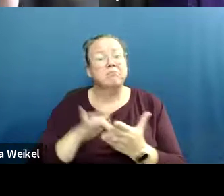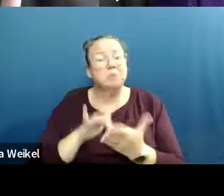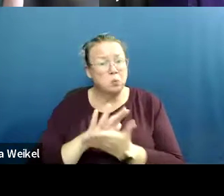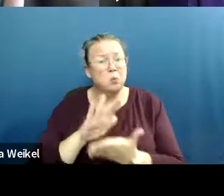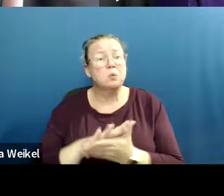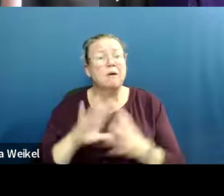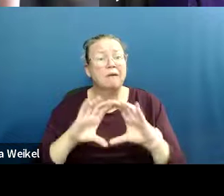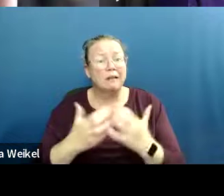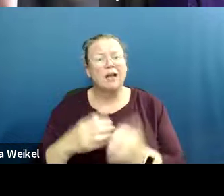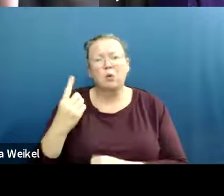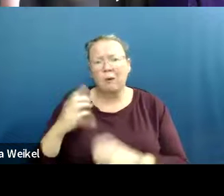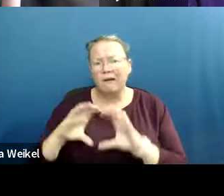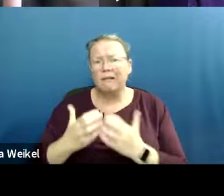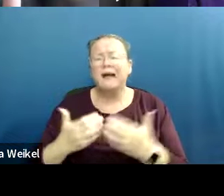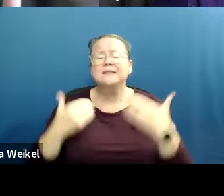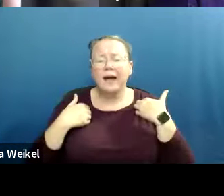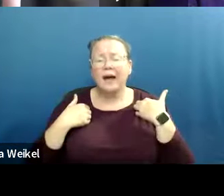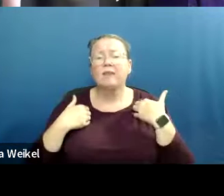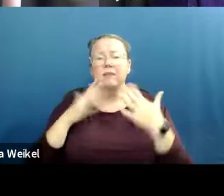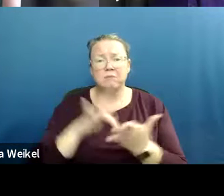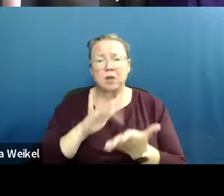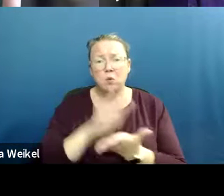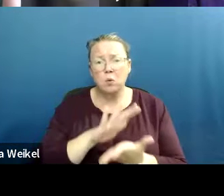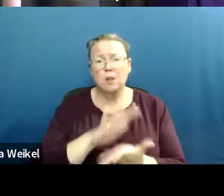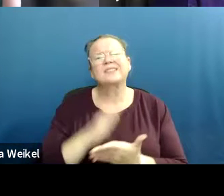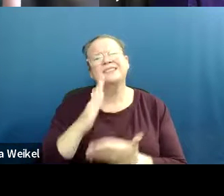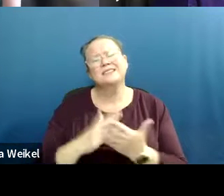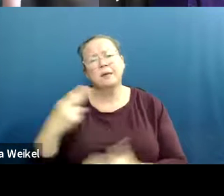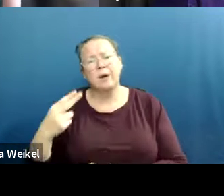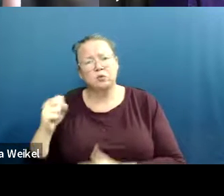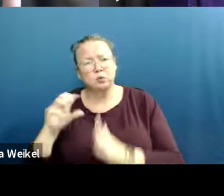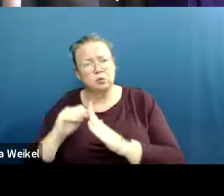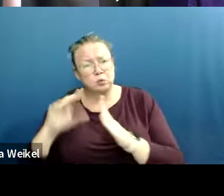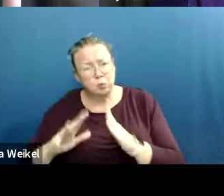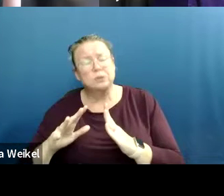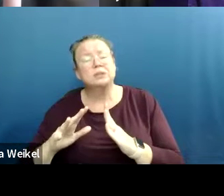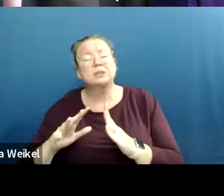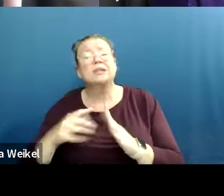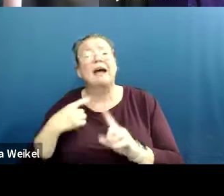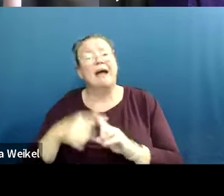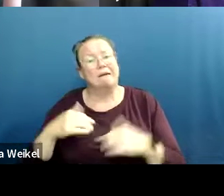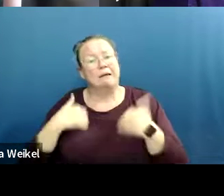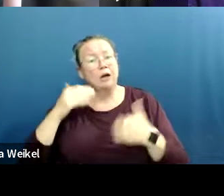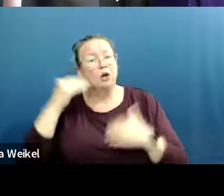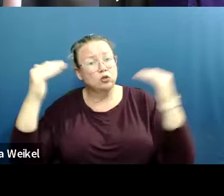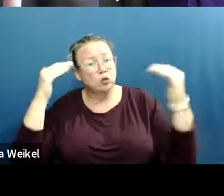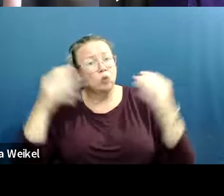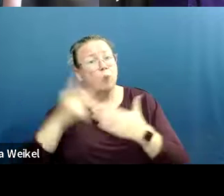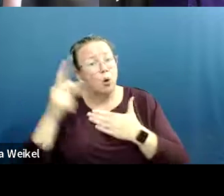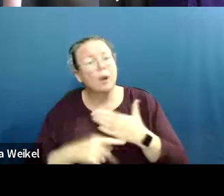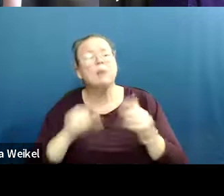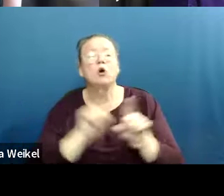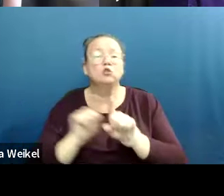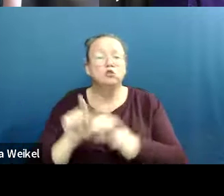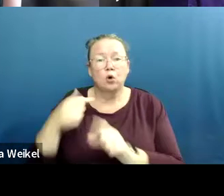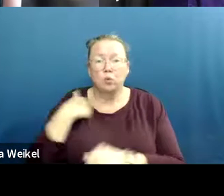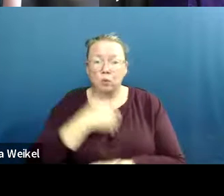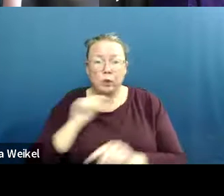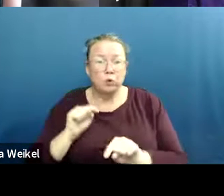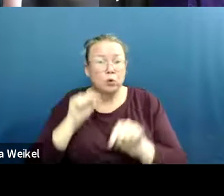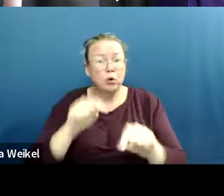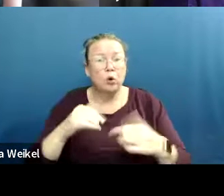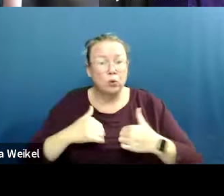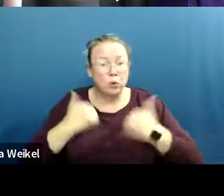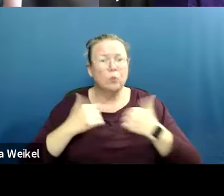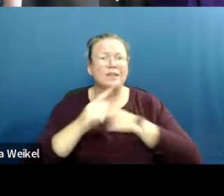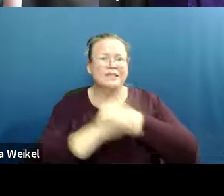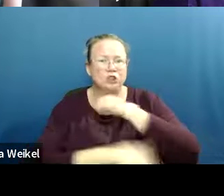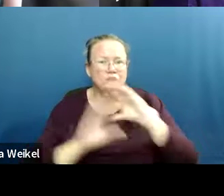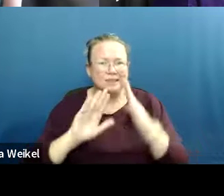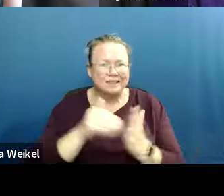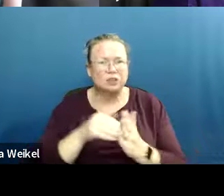Rosie Vazquez: one class that had middle school and a couple of high school students, and then a young adult program. And then we also go to the Youth Detention Center in Jackson. So